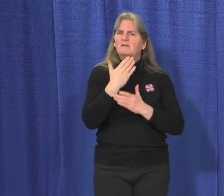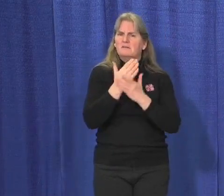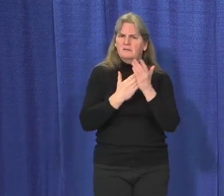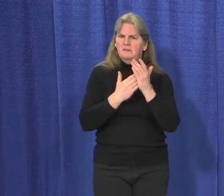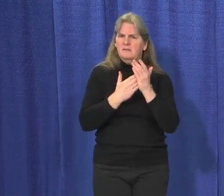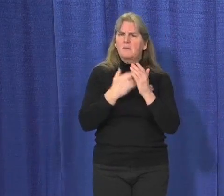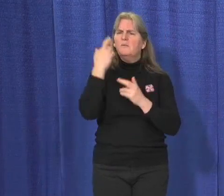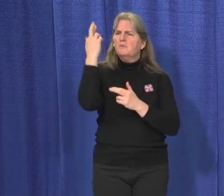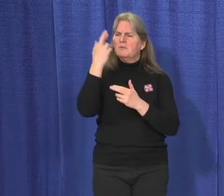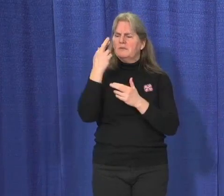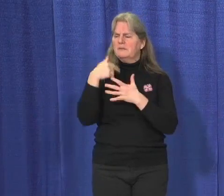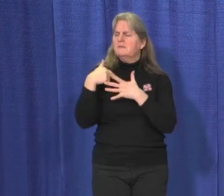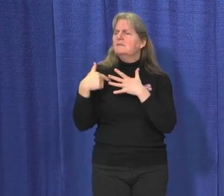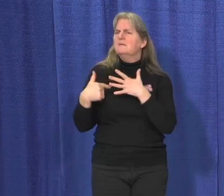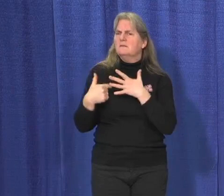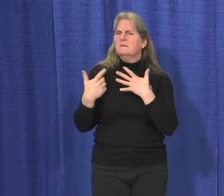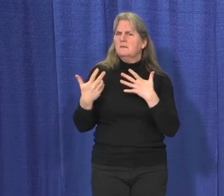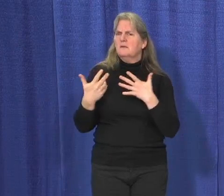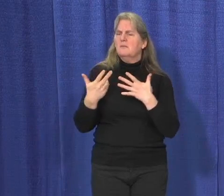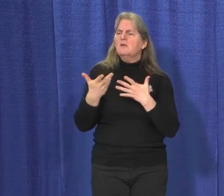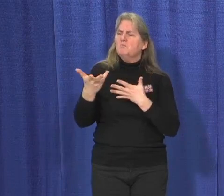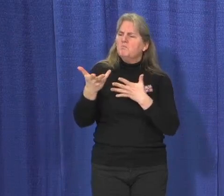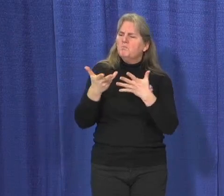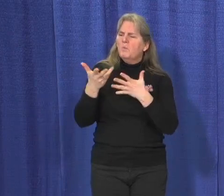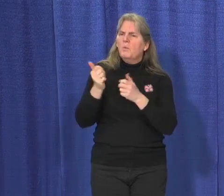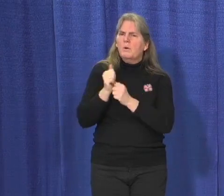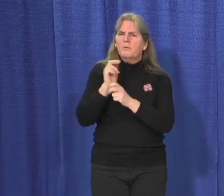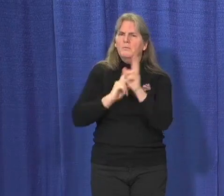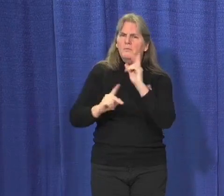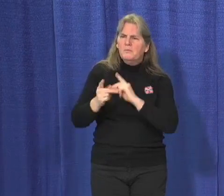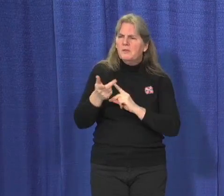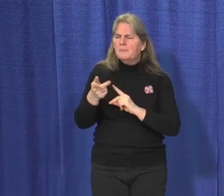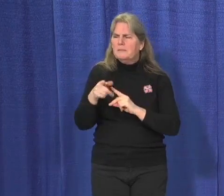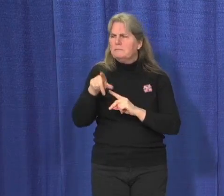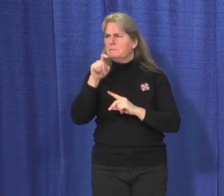There are a number of reasons and we are working with people